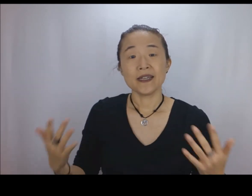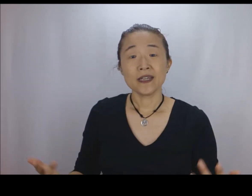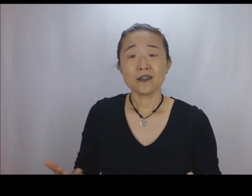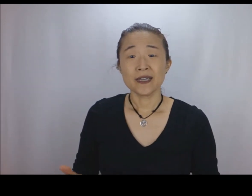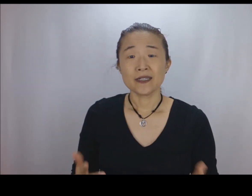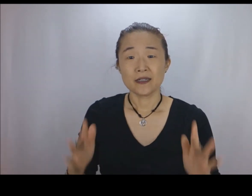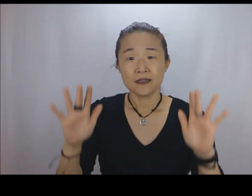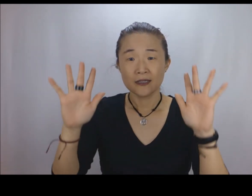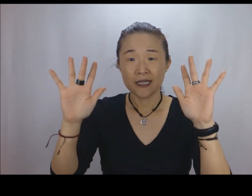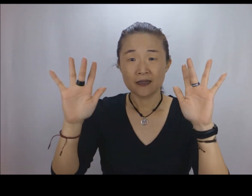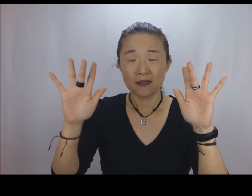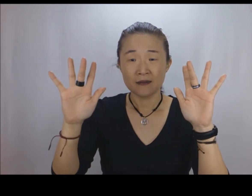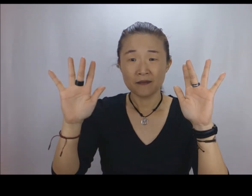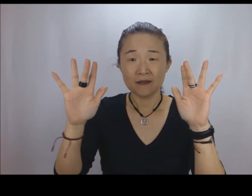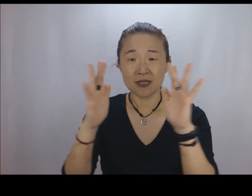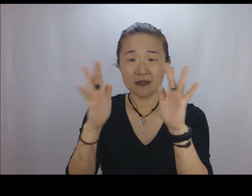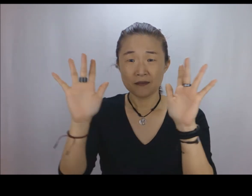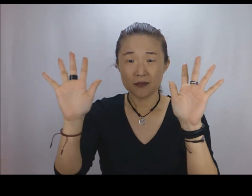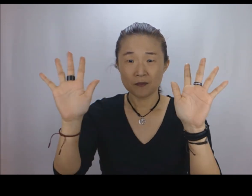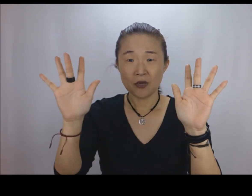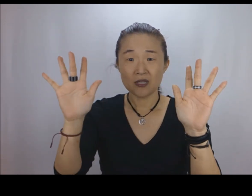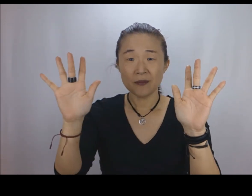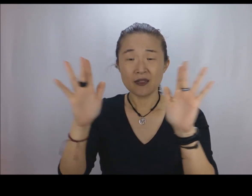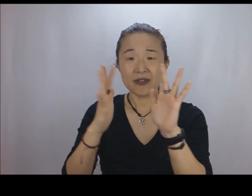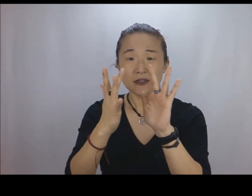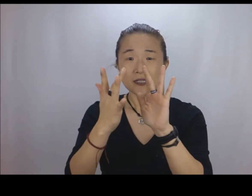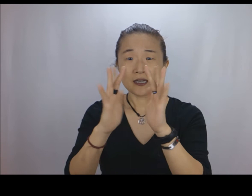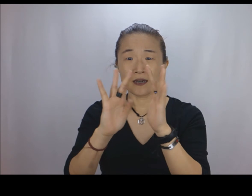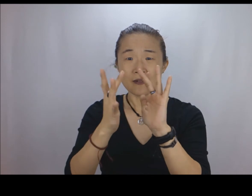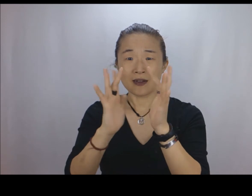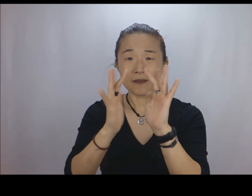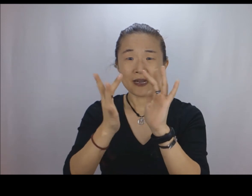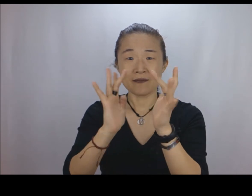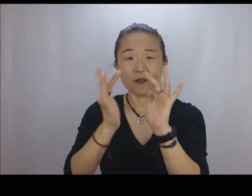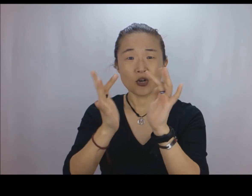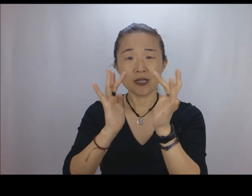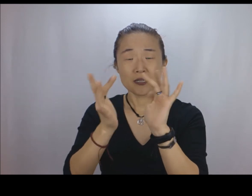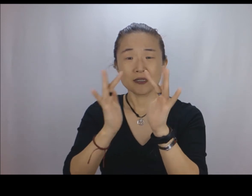And the internet, you're going to take the, both your middle fingers, and kind of rock them back and forth.